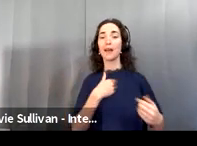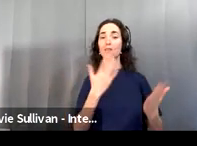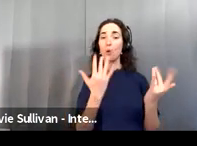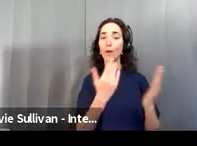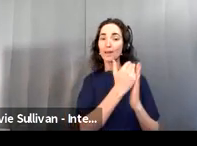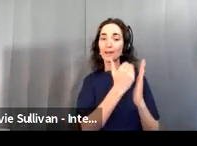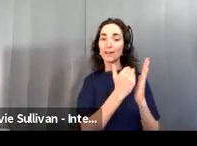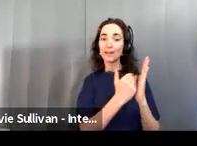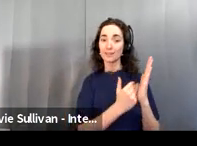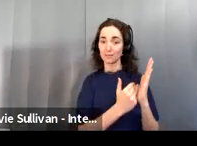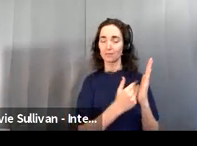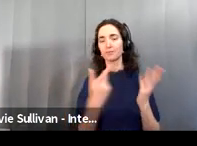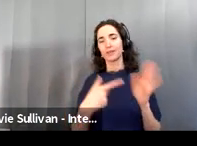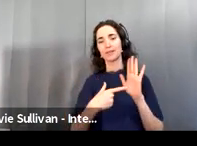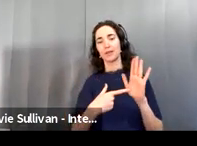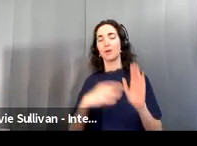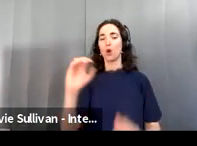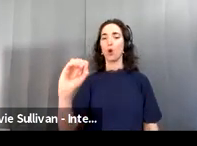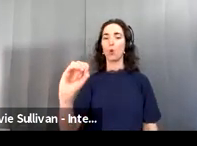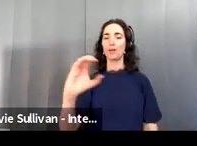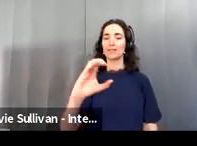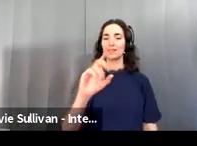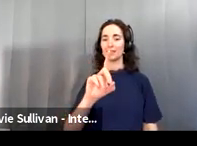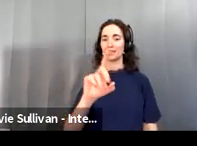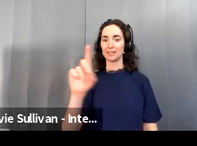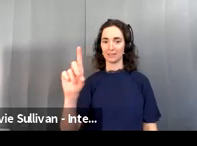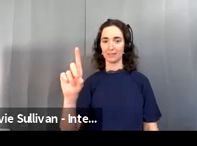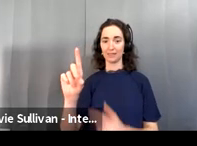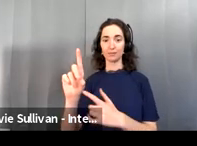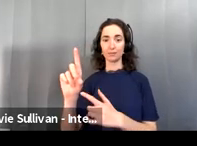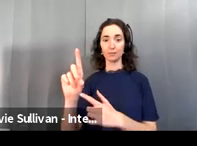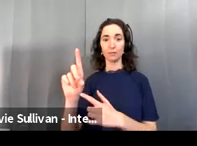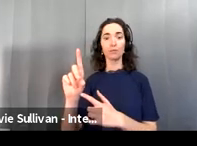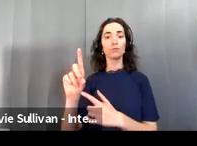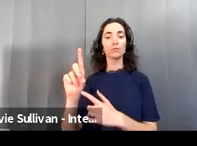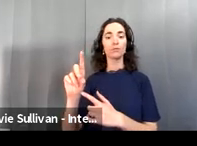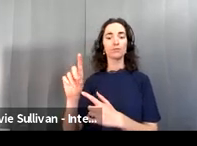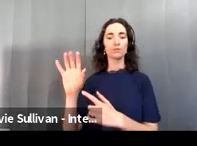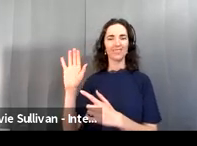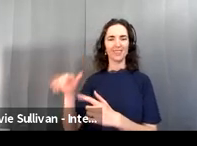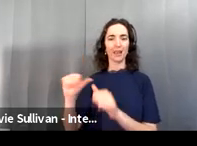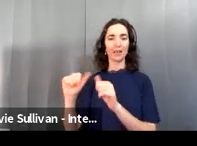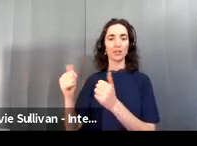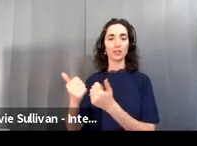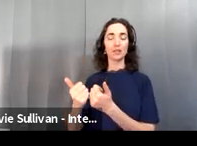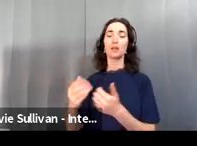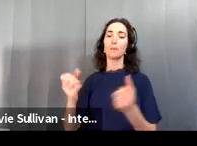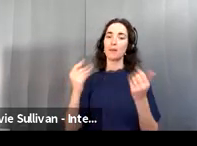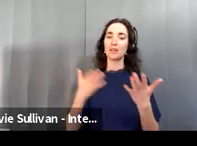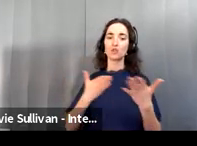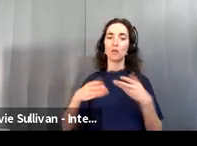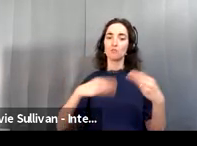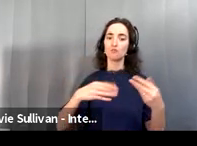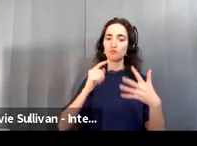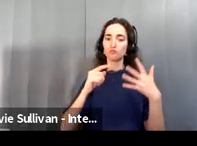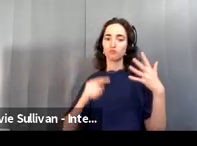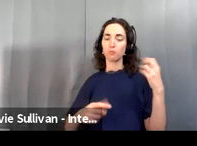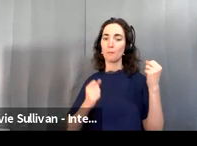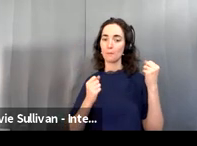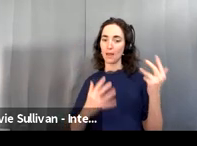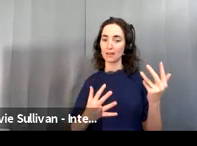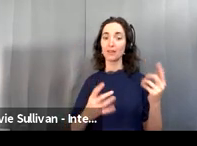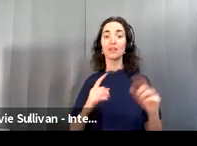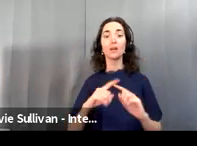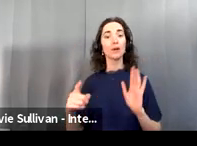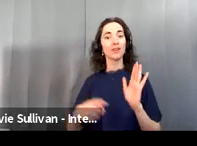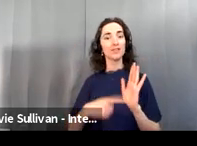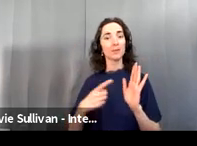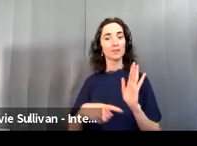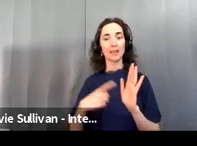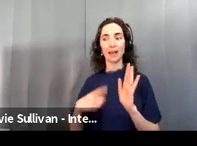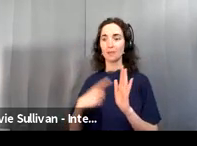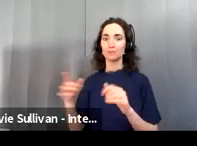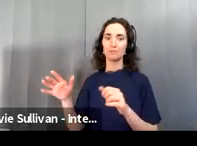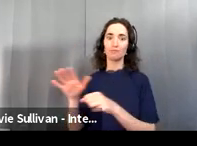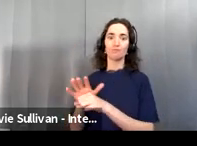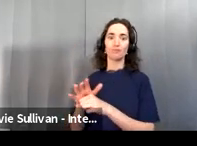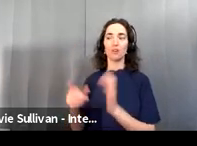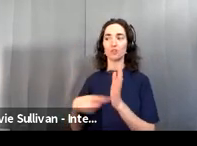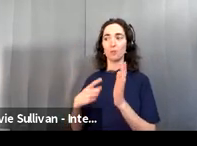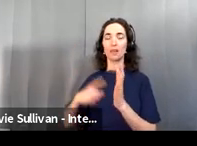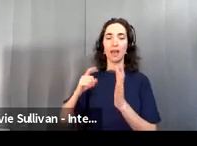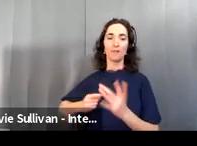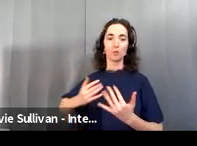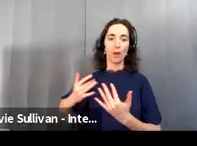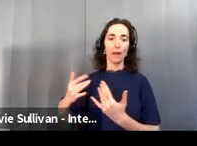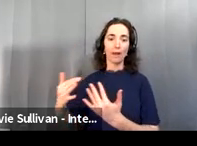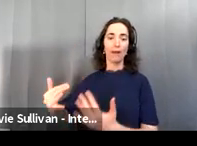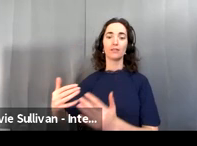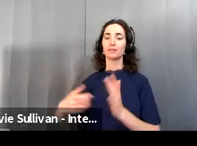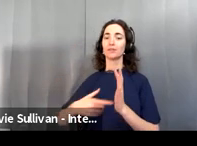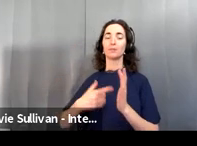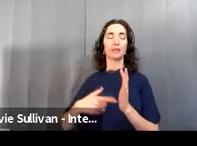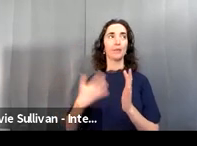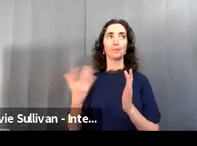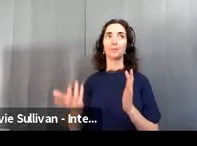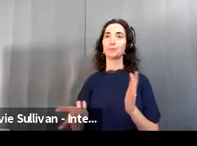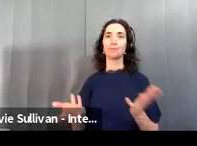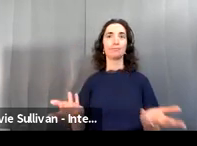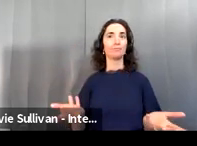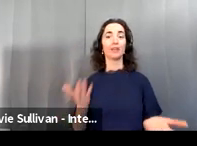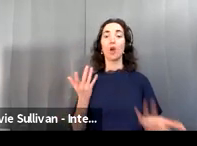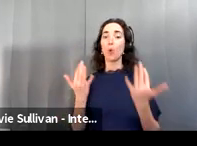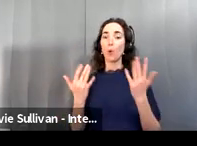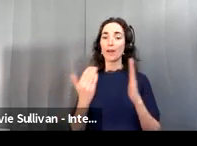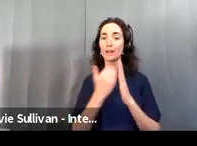An example of that would be OCD DOCDD, a lot of times they provide a lot of services but sometimes there are some timelines involved as well as even just, you know, maybe even a waiting list.